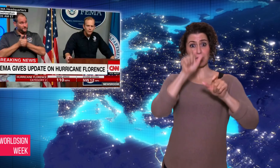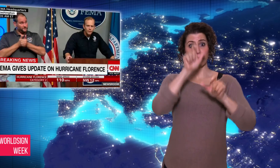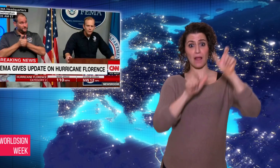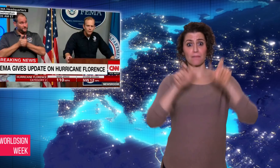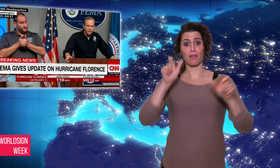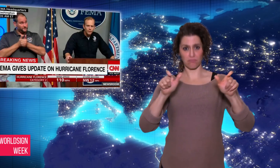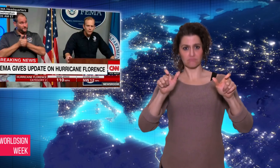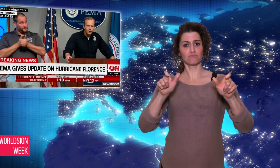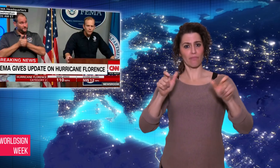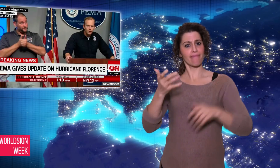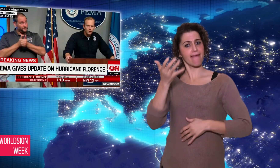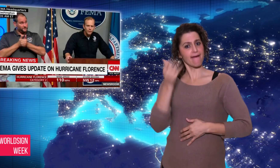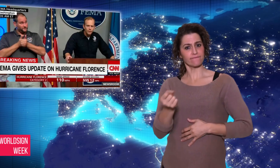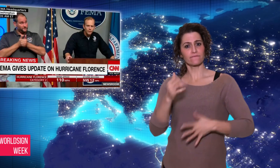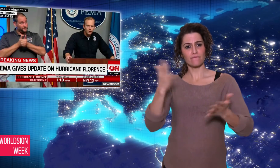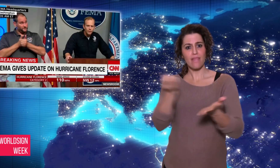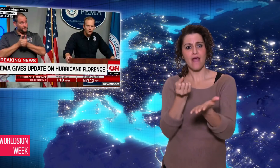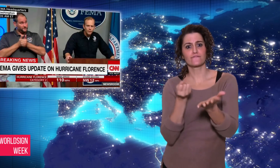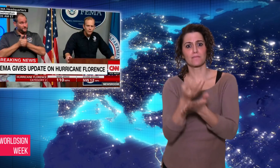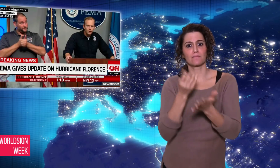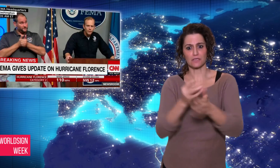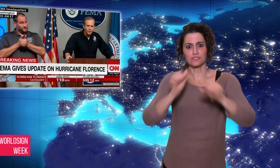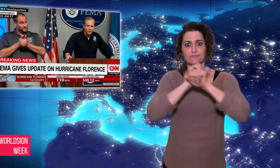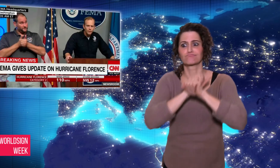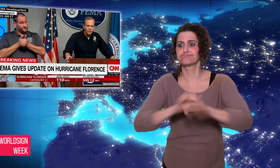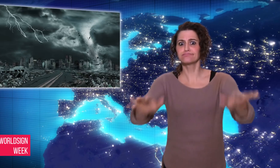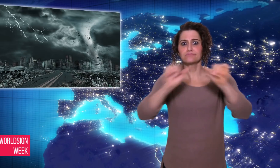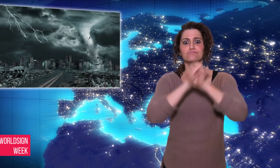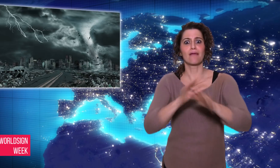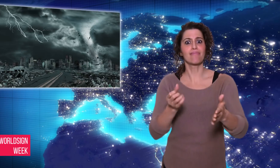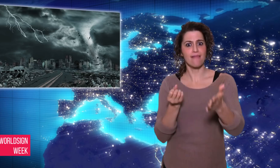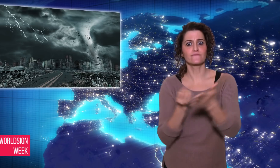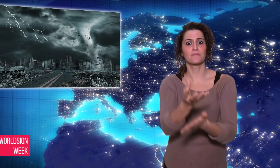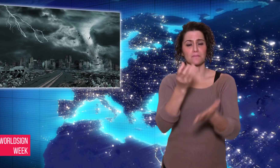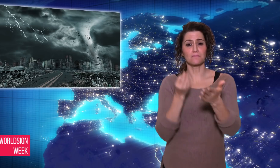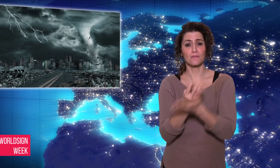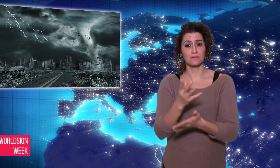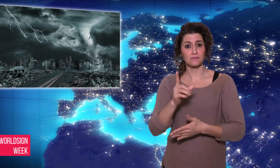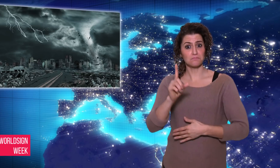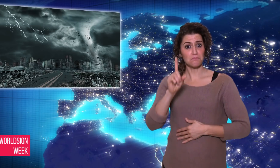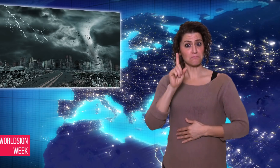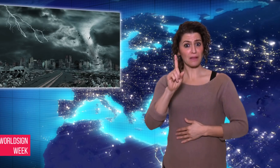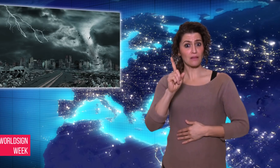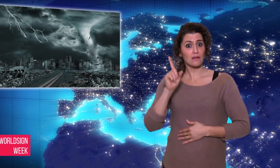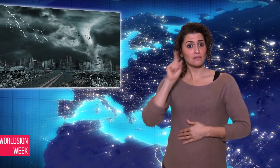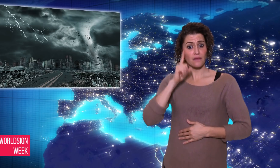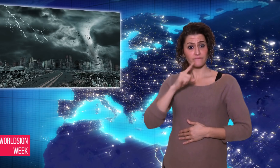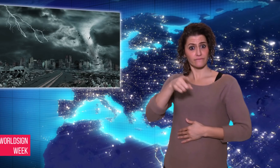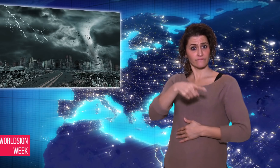attacks, according to a report